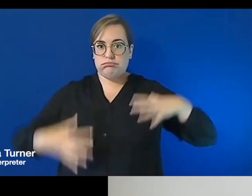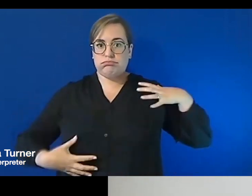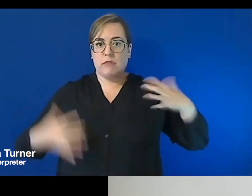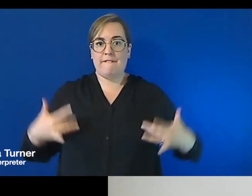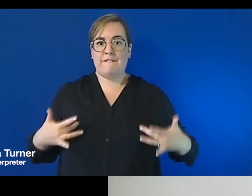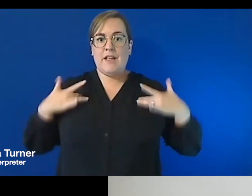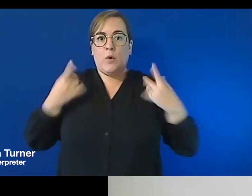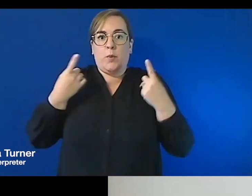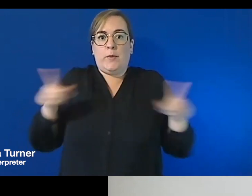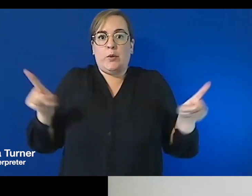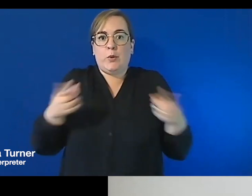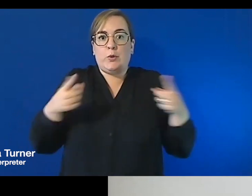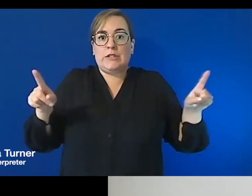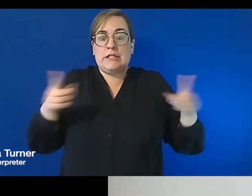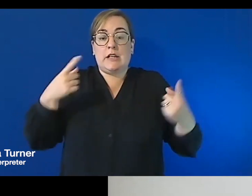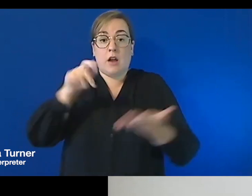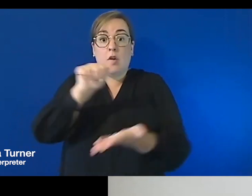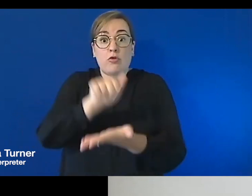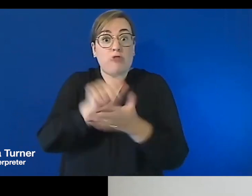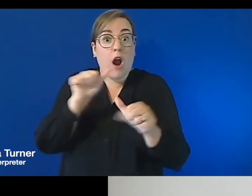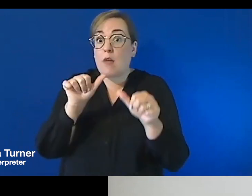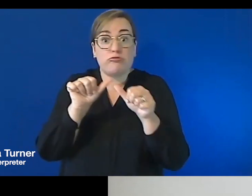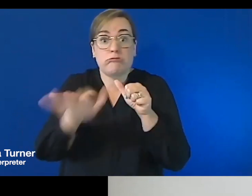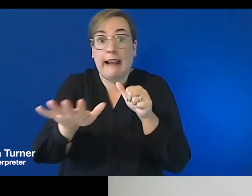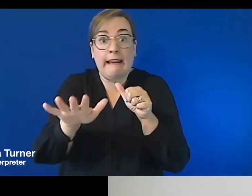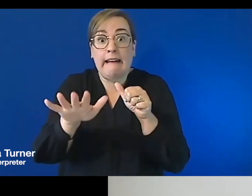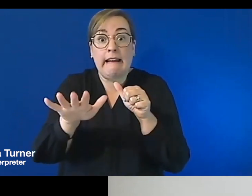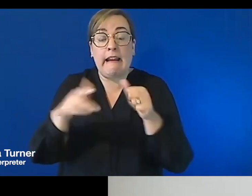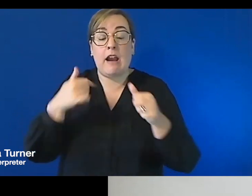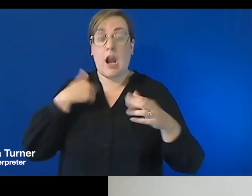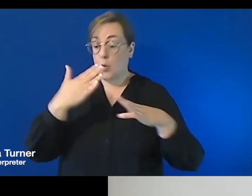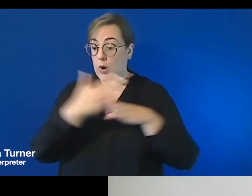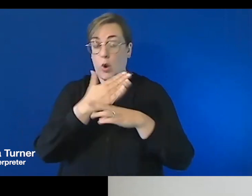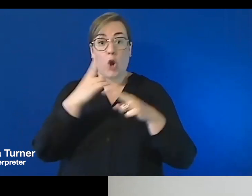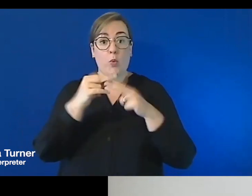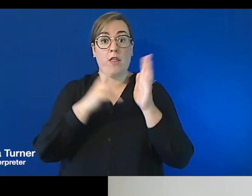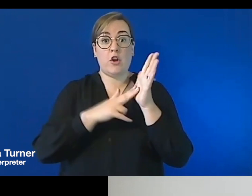yep it's correct, it's brilliant and basically we even work on neurodiversity museum. Everything is